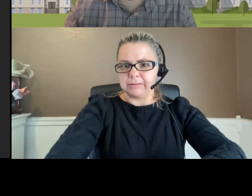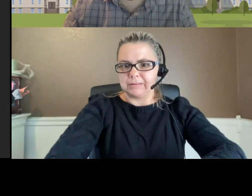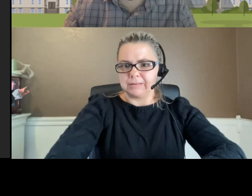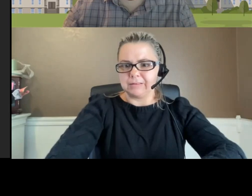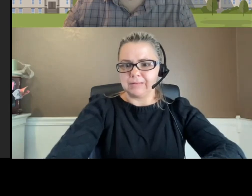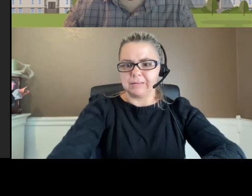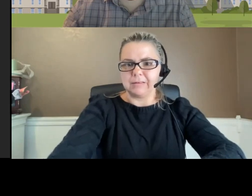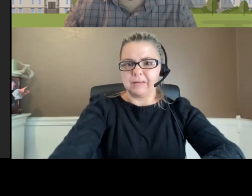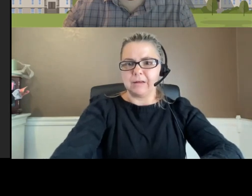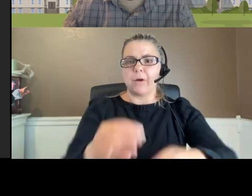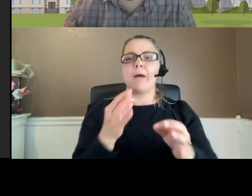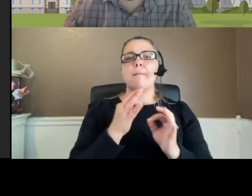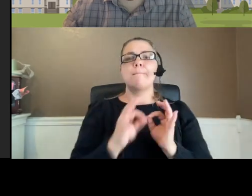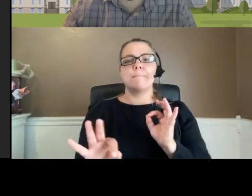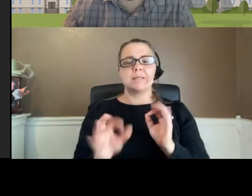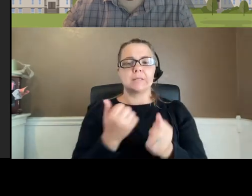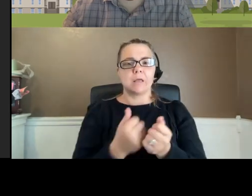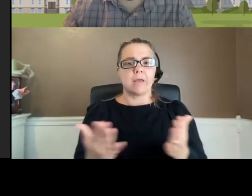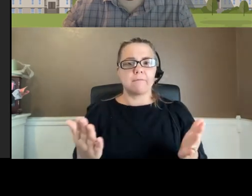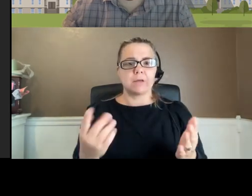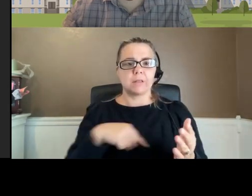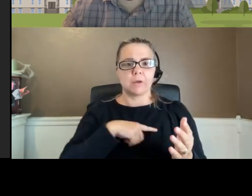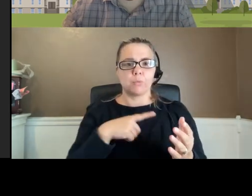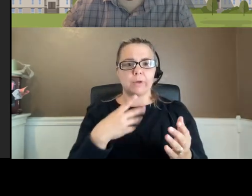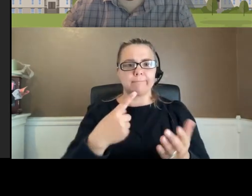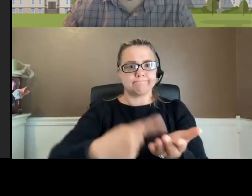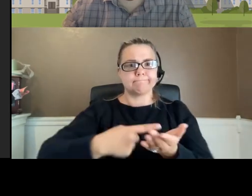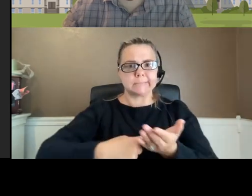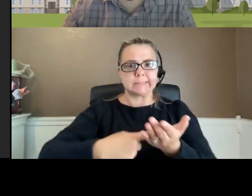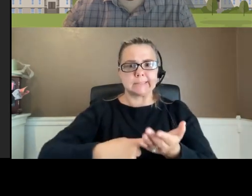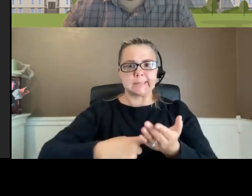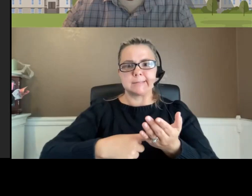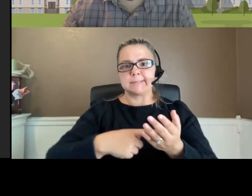Basically, everything we're going to talk about will, you know, the details, the how-to,